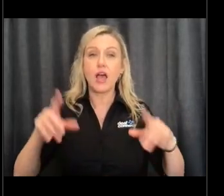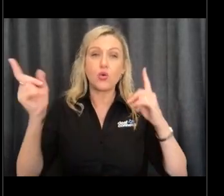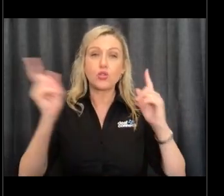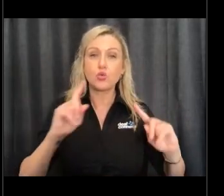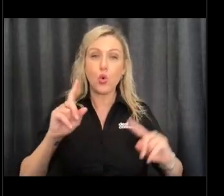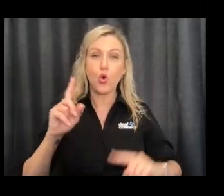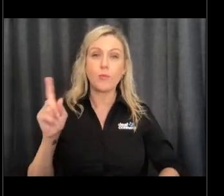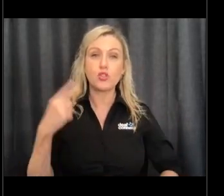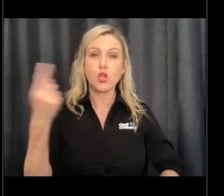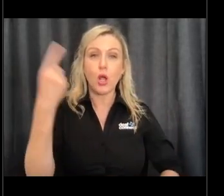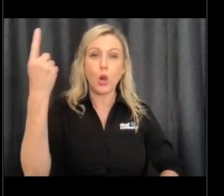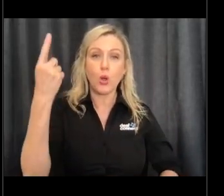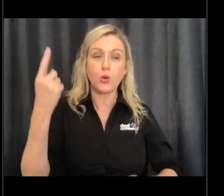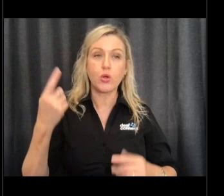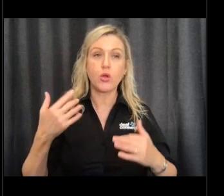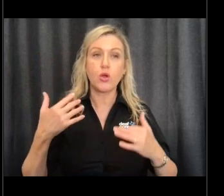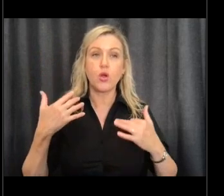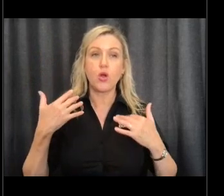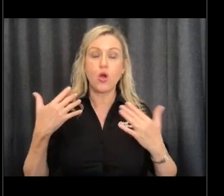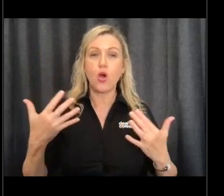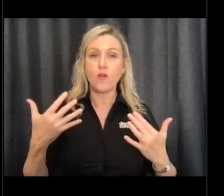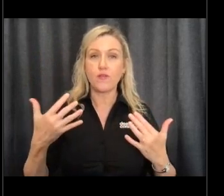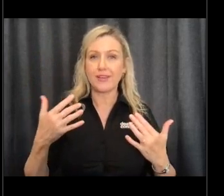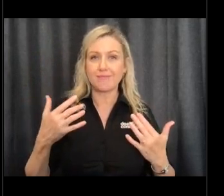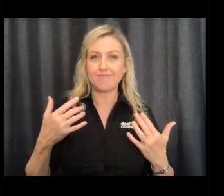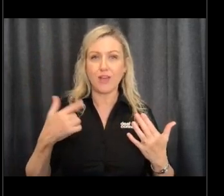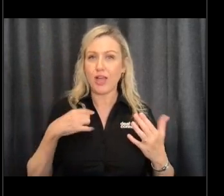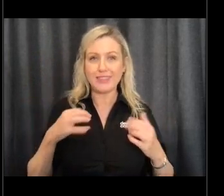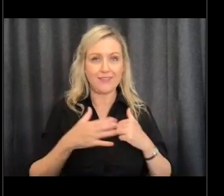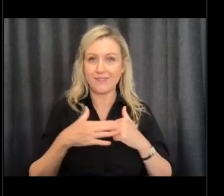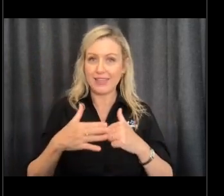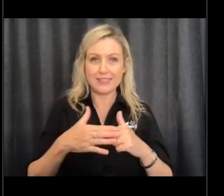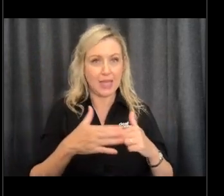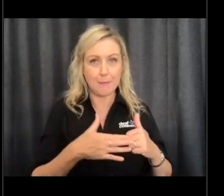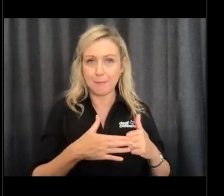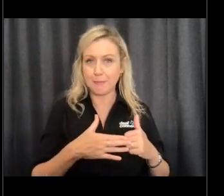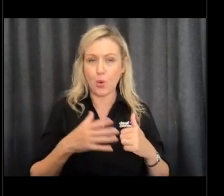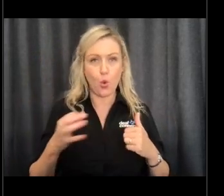a claim denied because you haven't maintained the property due to wear and tear.